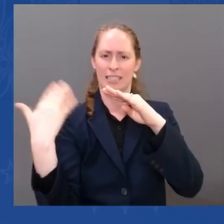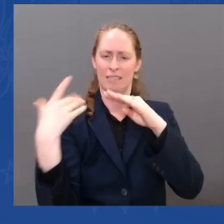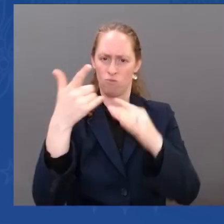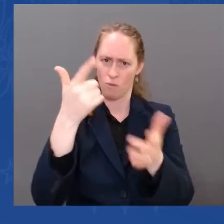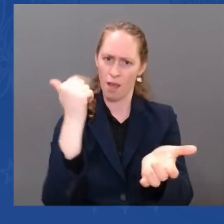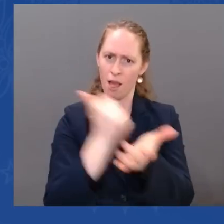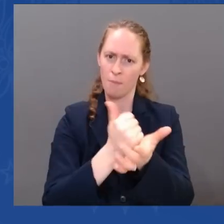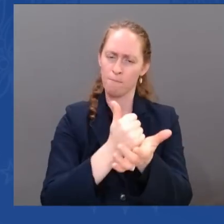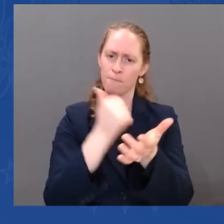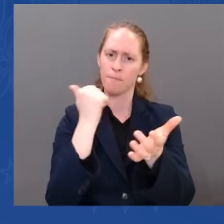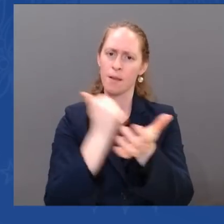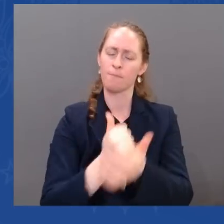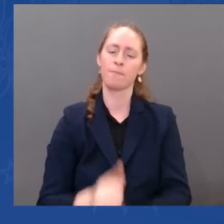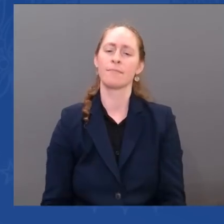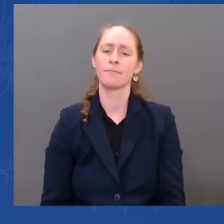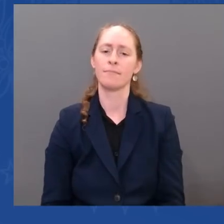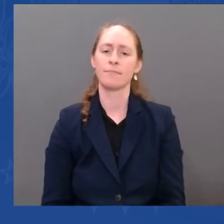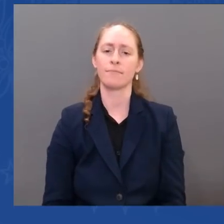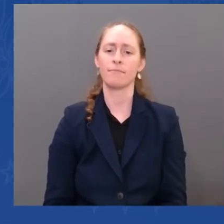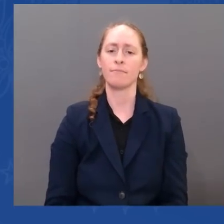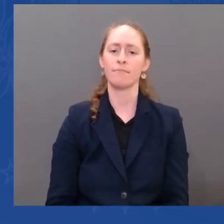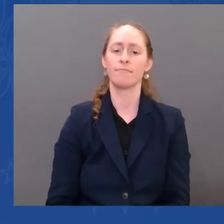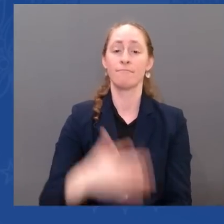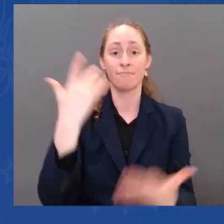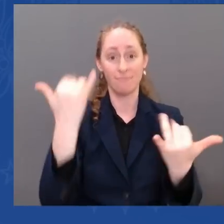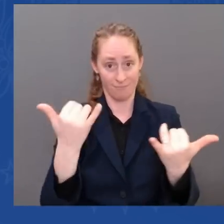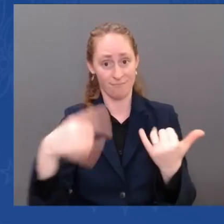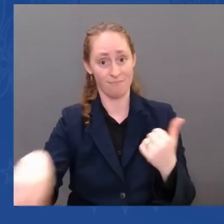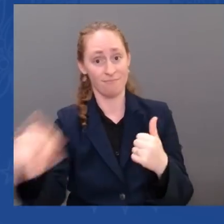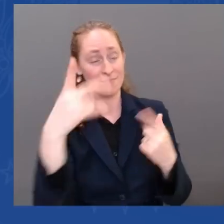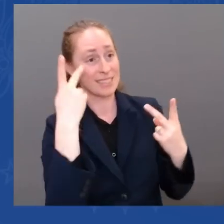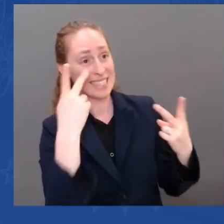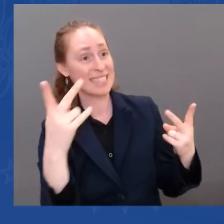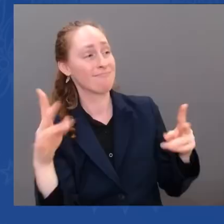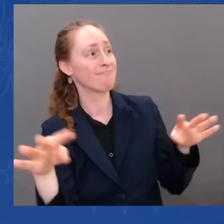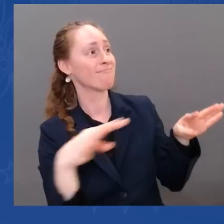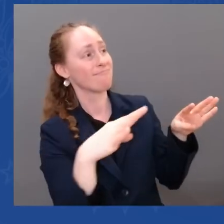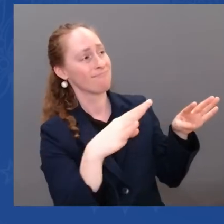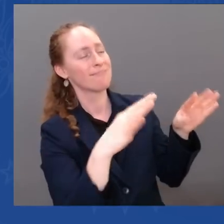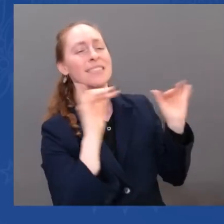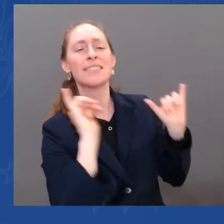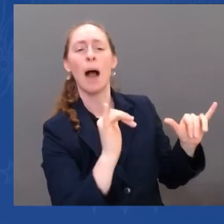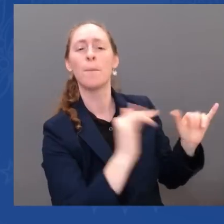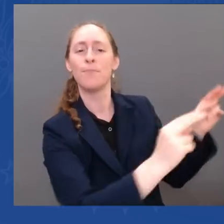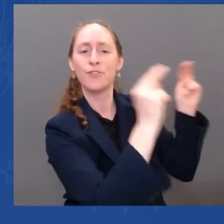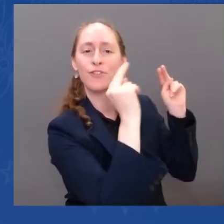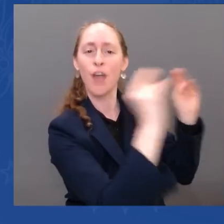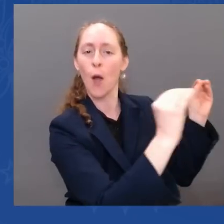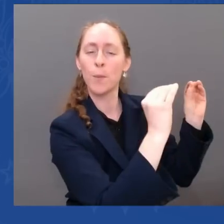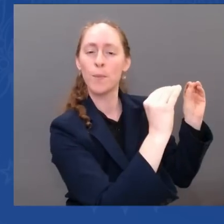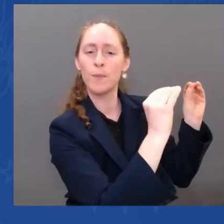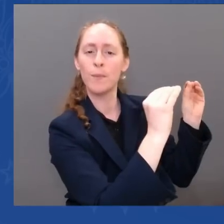And we're saying "no" to tyranny and to the idea that autocracies will outpace democracies in the 21st century,